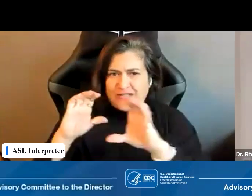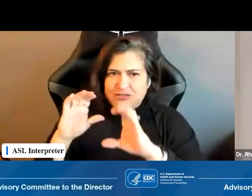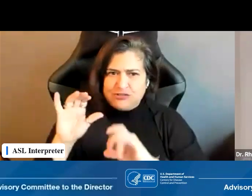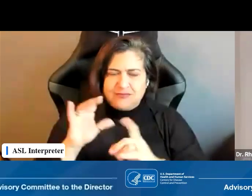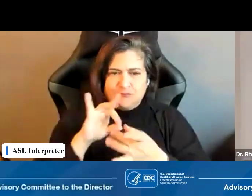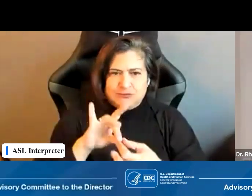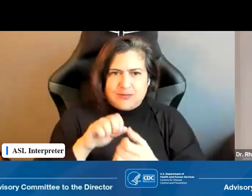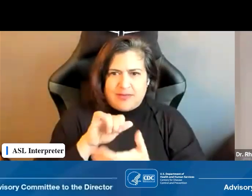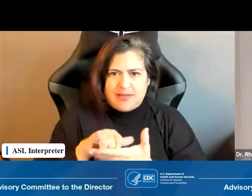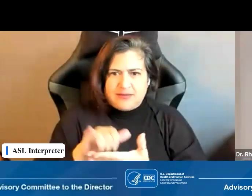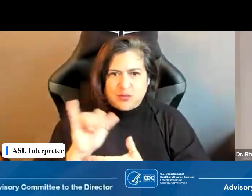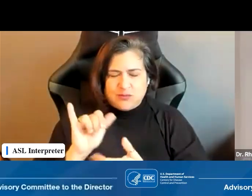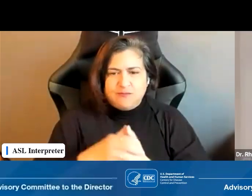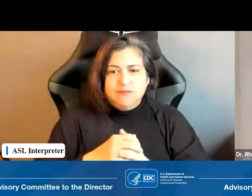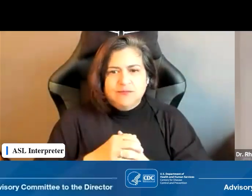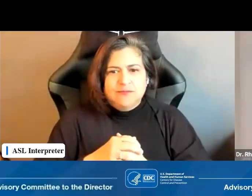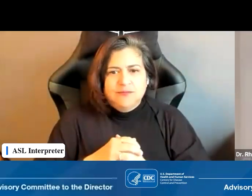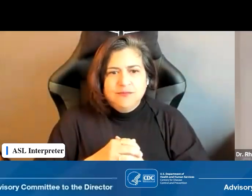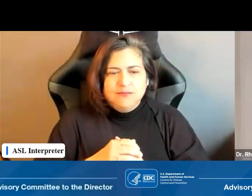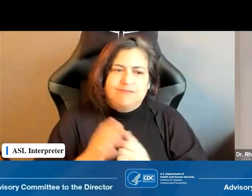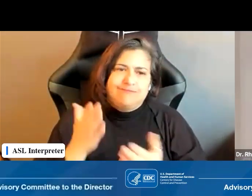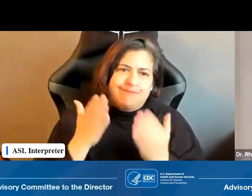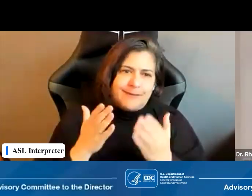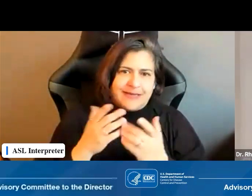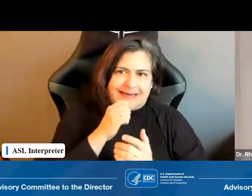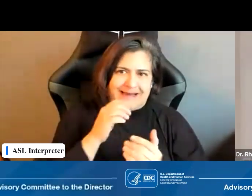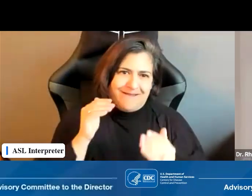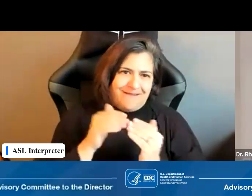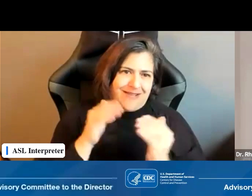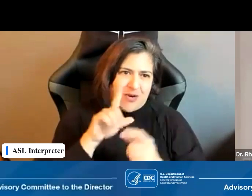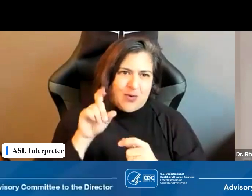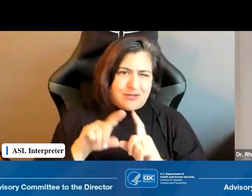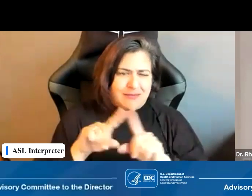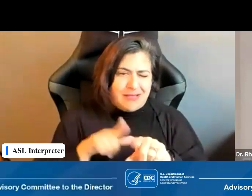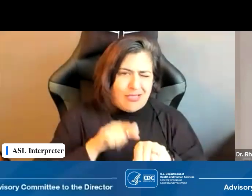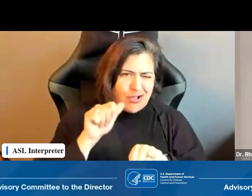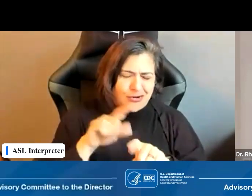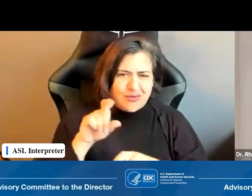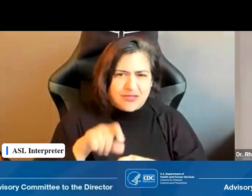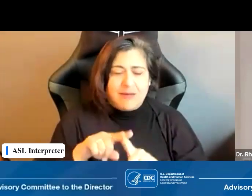Maybe the longer and maybe unfair question because we've heard this morning that CDC can have only so many priorities.